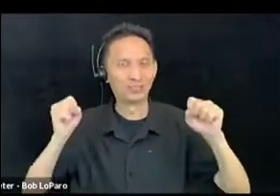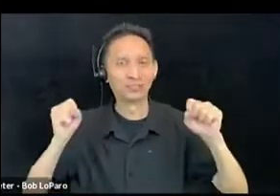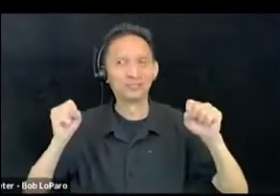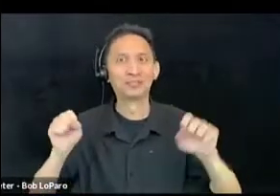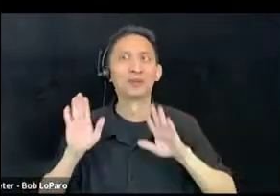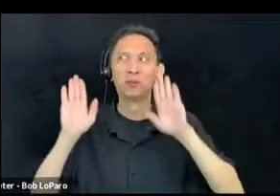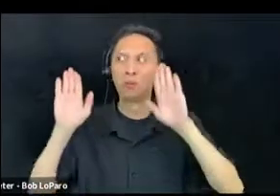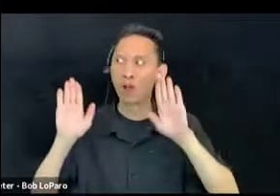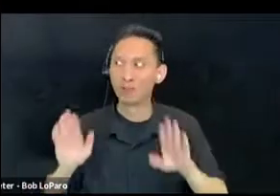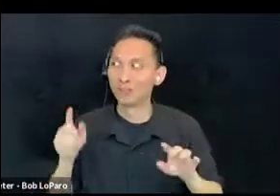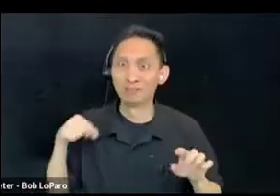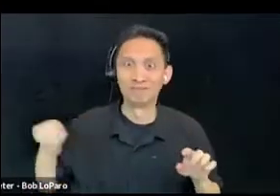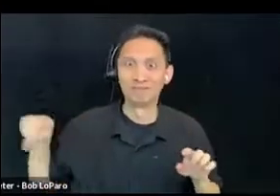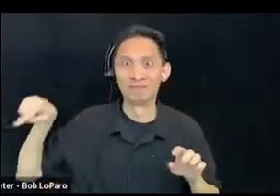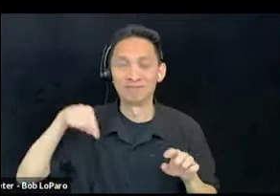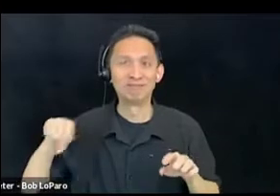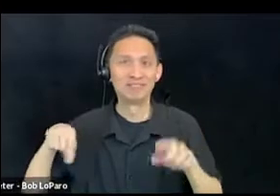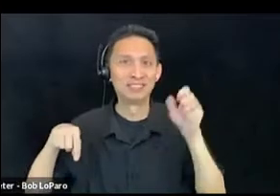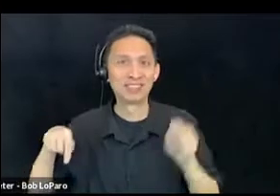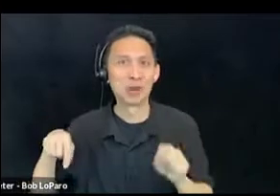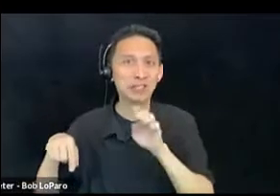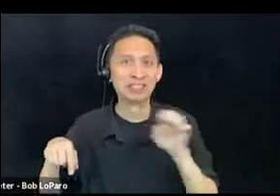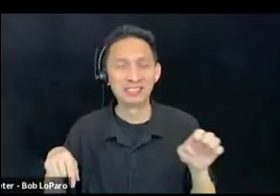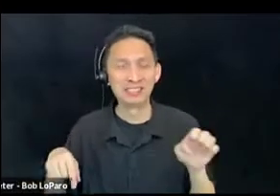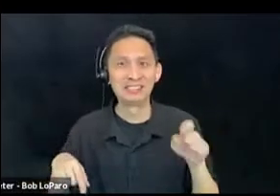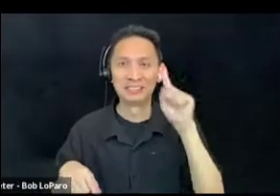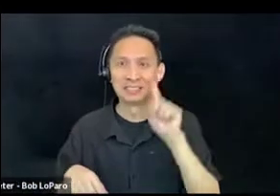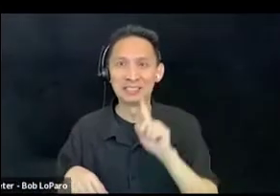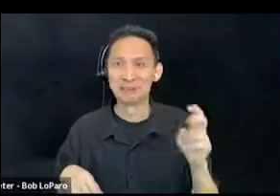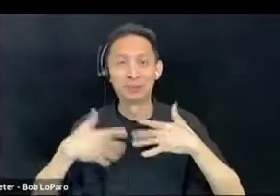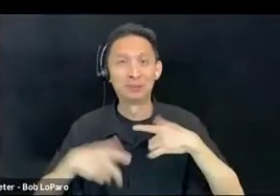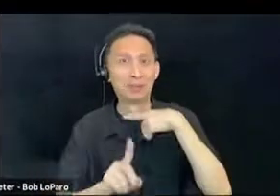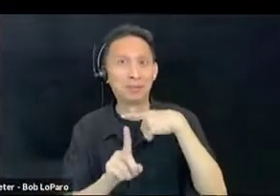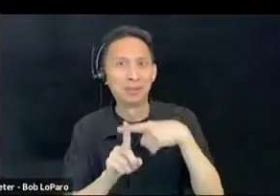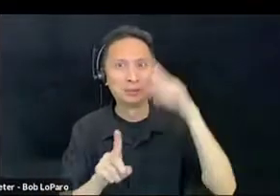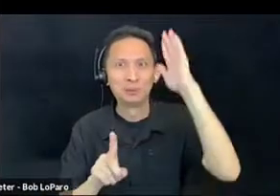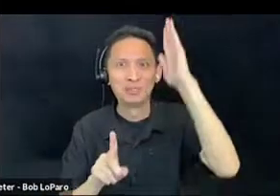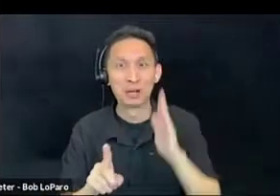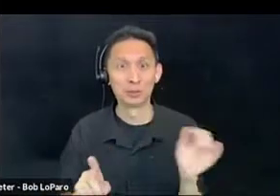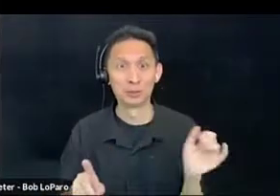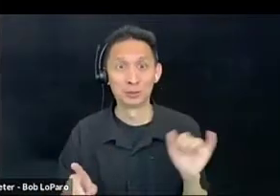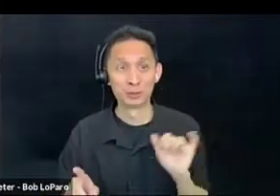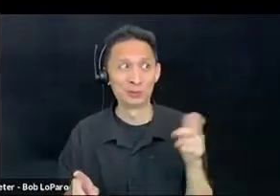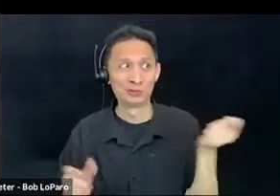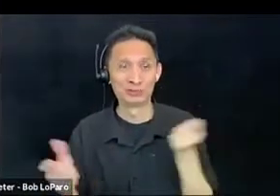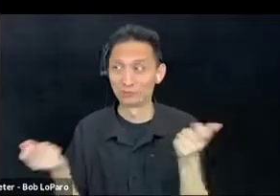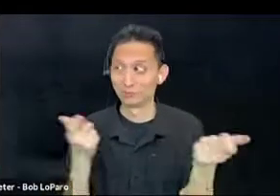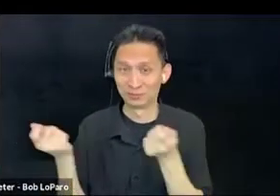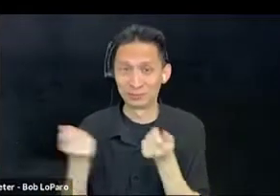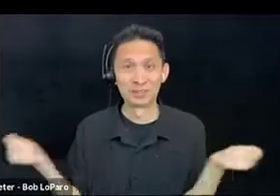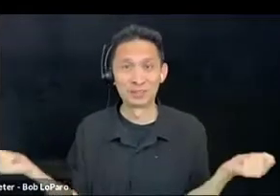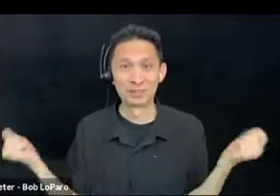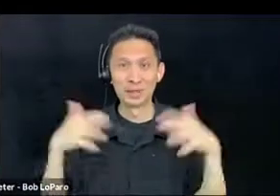this great Southeast Deaf-Blind webinars for all of you. So, we are so excited to have part two today